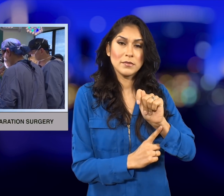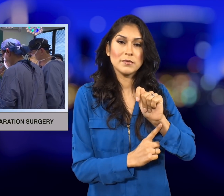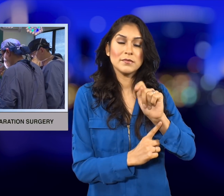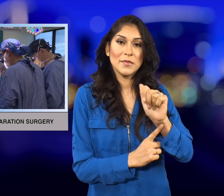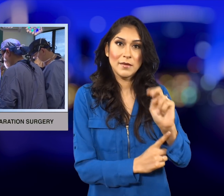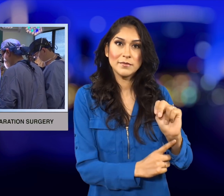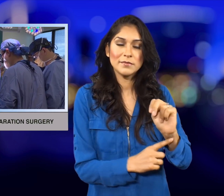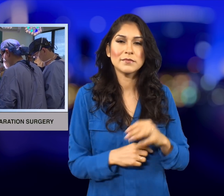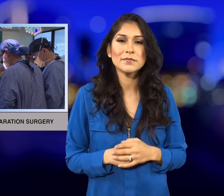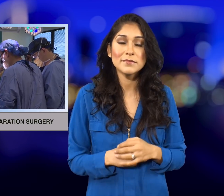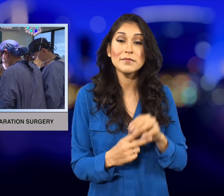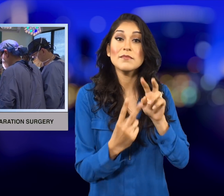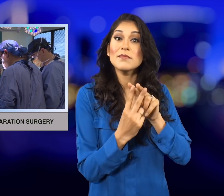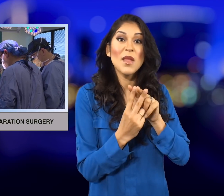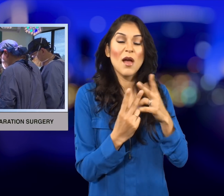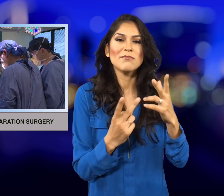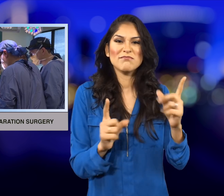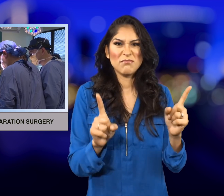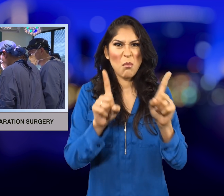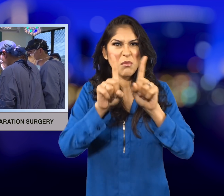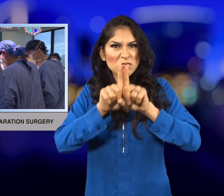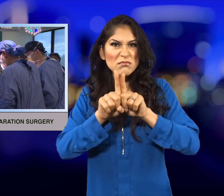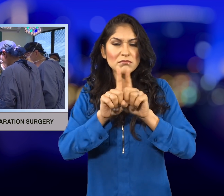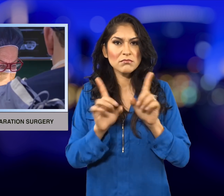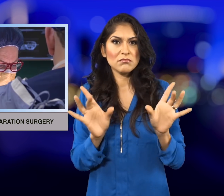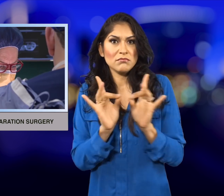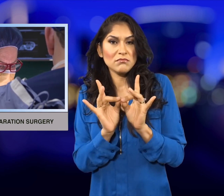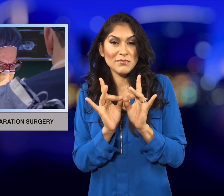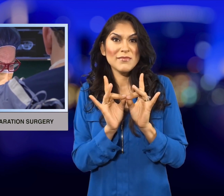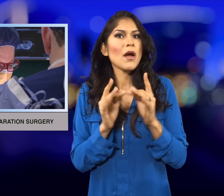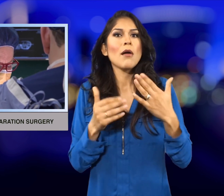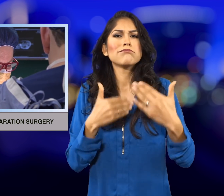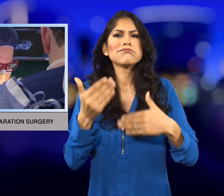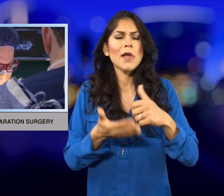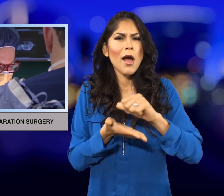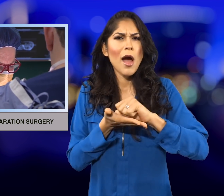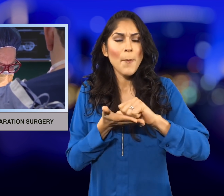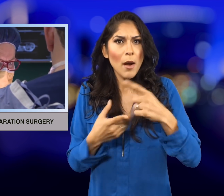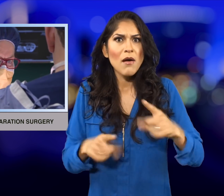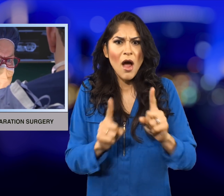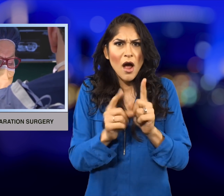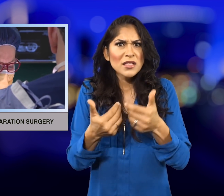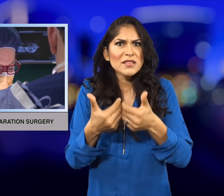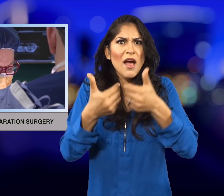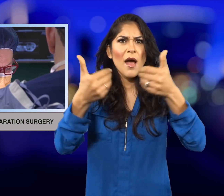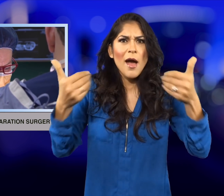separated two conjoined twins from Bhutan.